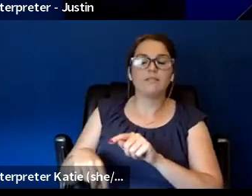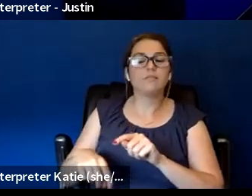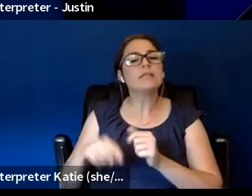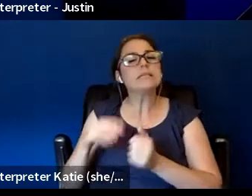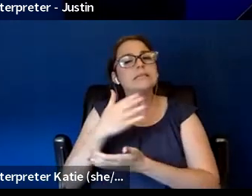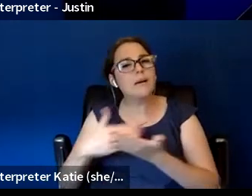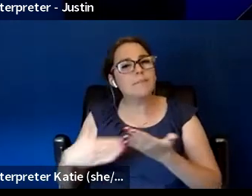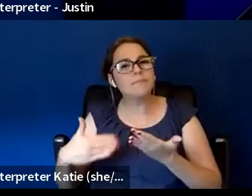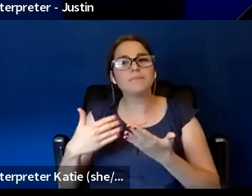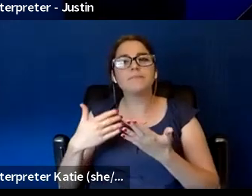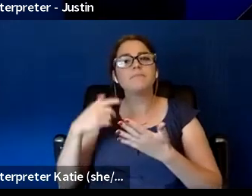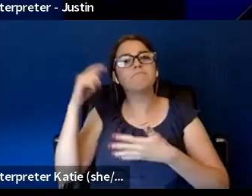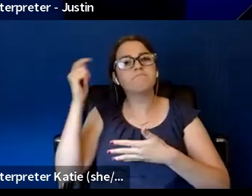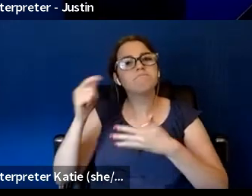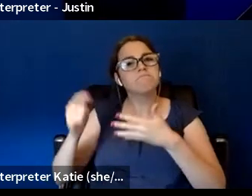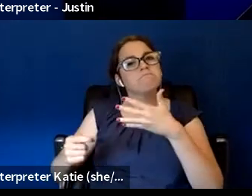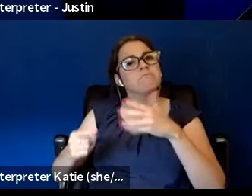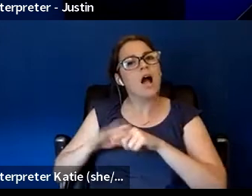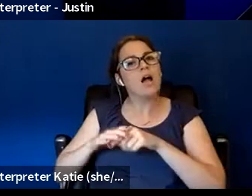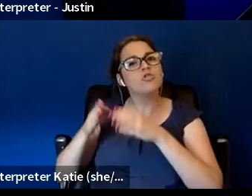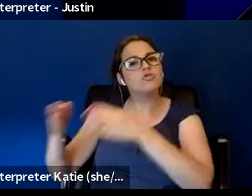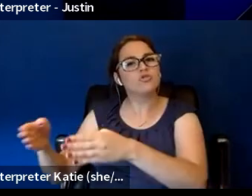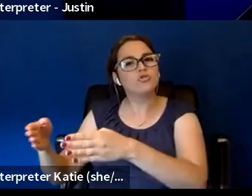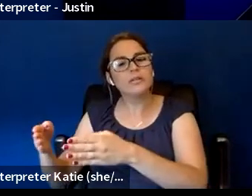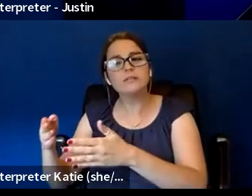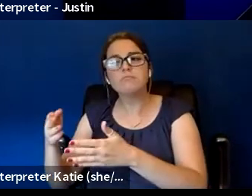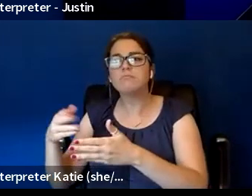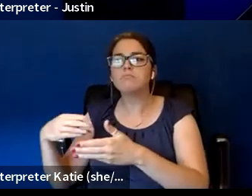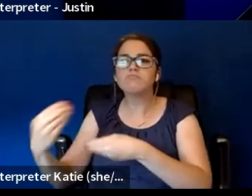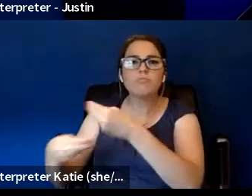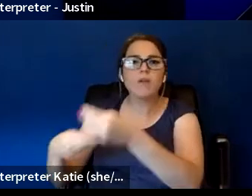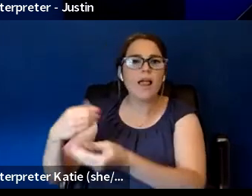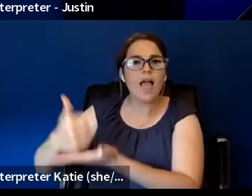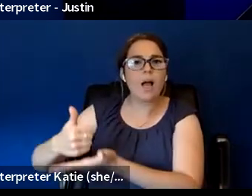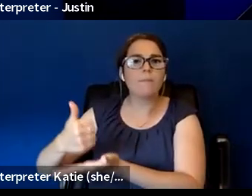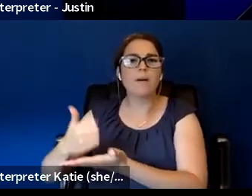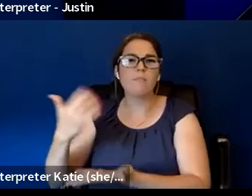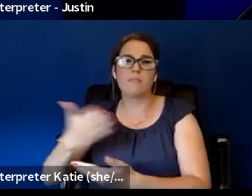probably looks better than the ethos of how it's provided elsewhere in the health system.